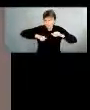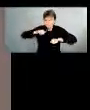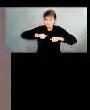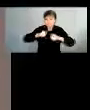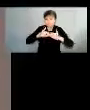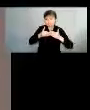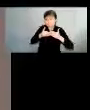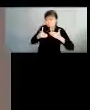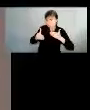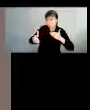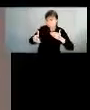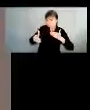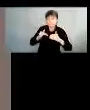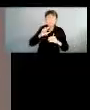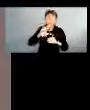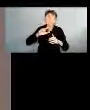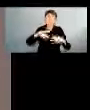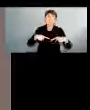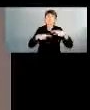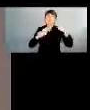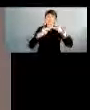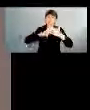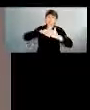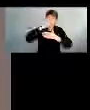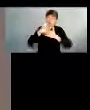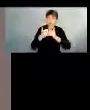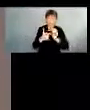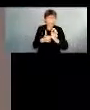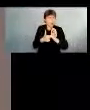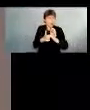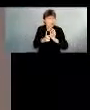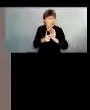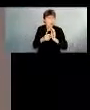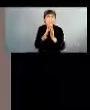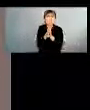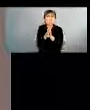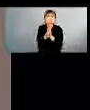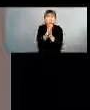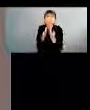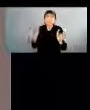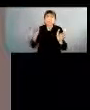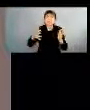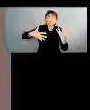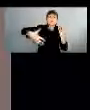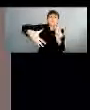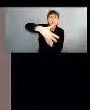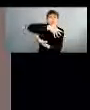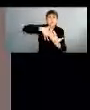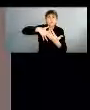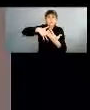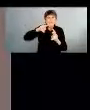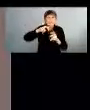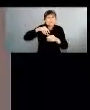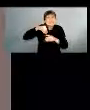If your proposed project involves any aspect of public gathering in-person or presentation,